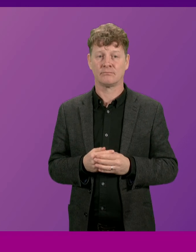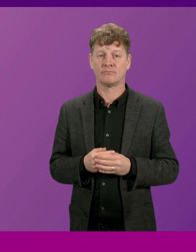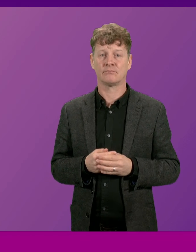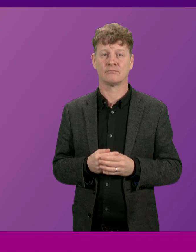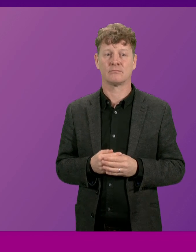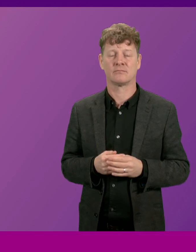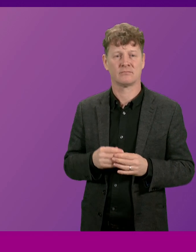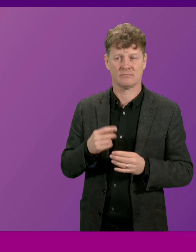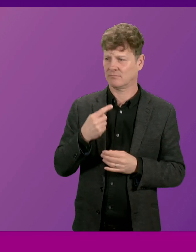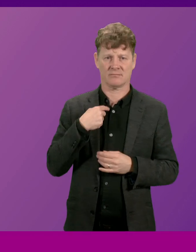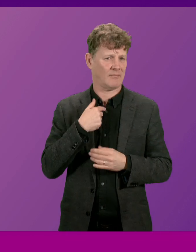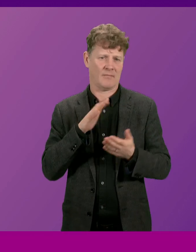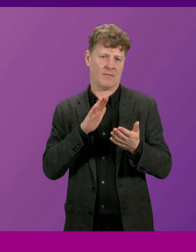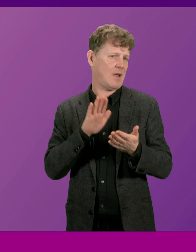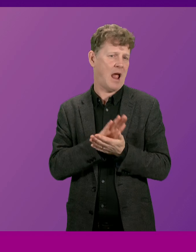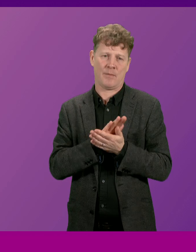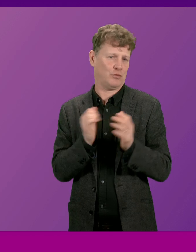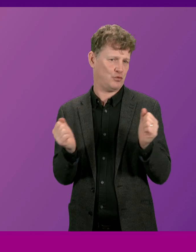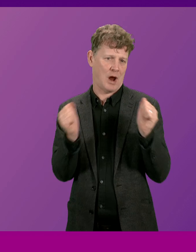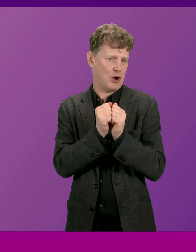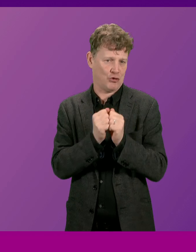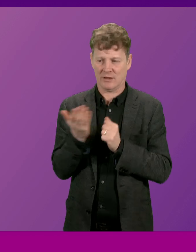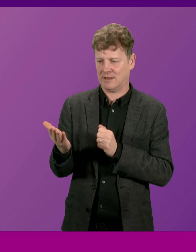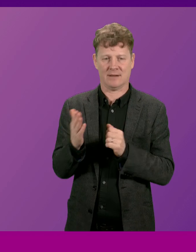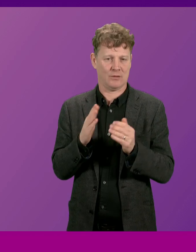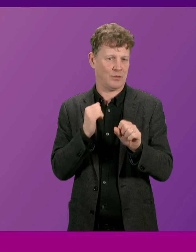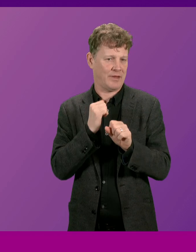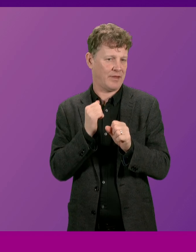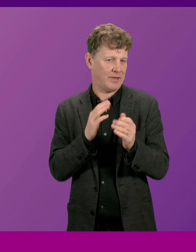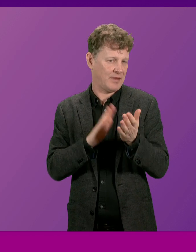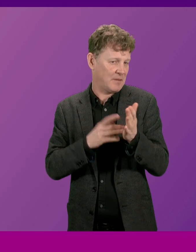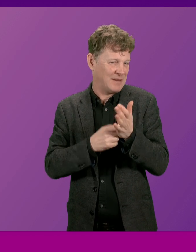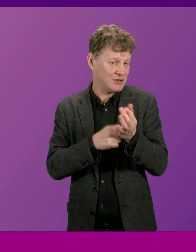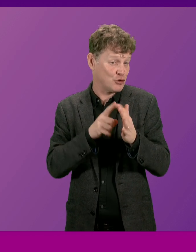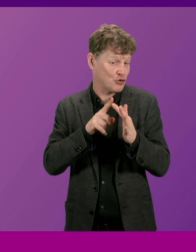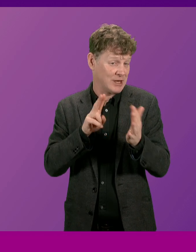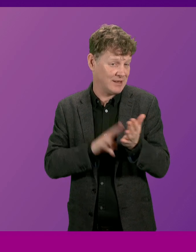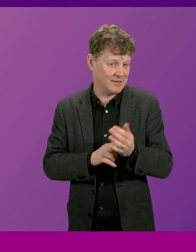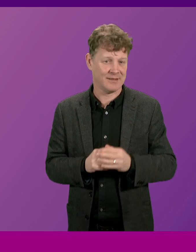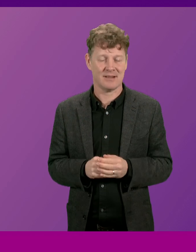I happily associate myself with the remarks of Mr Greene, who has made a substantial